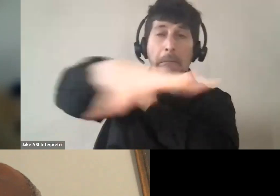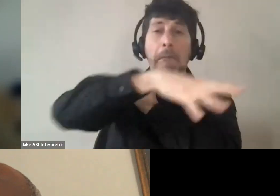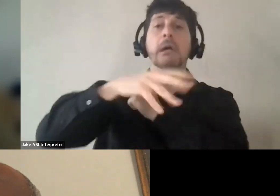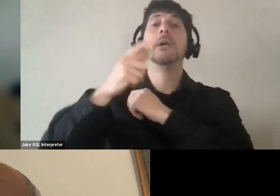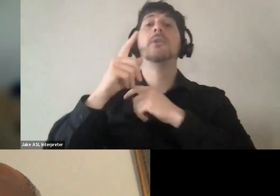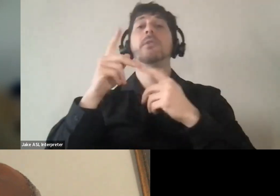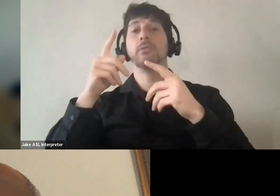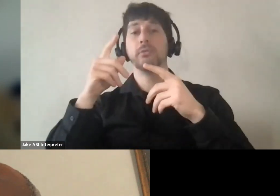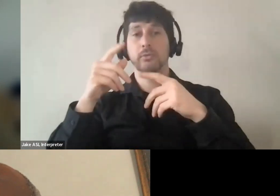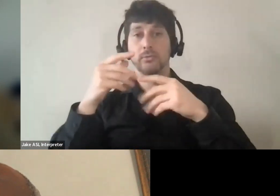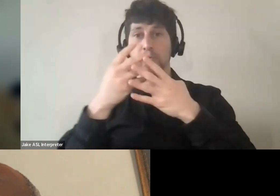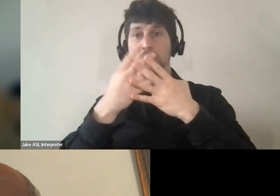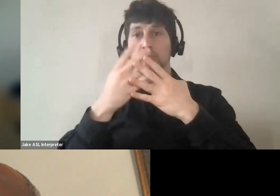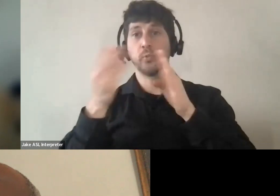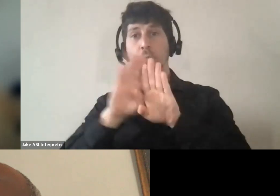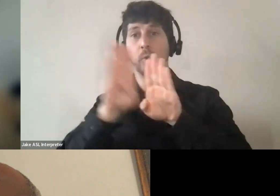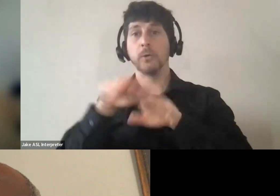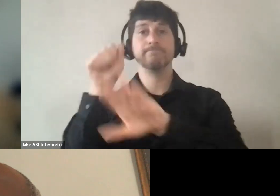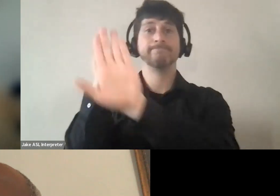But, in this clip, there is a young plaque man, Jim Brown, who is an NFL football player who is coming to the door and this very country setting.